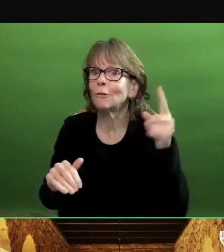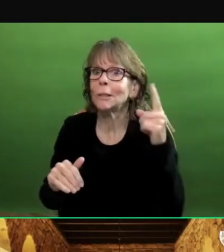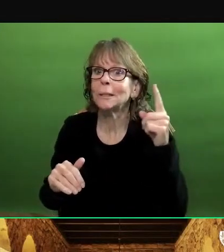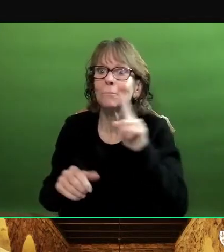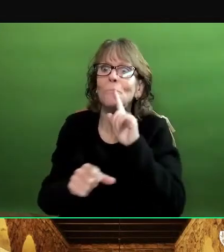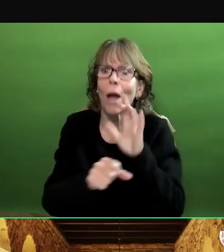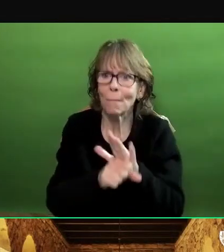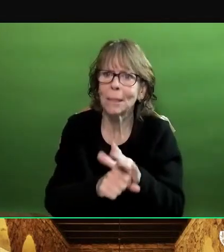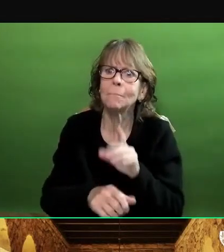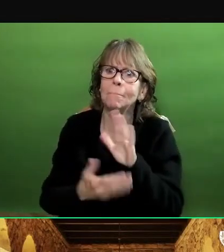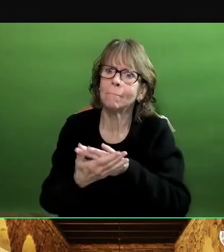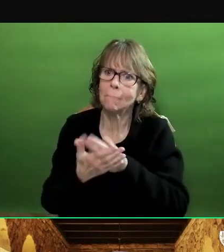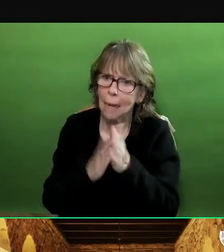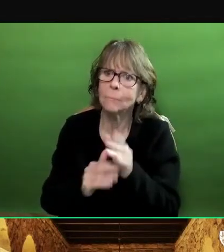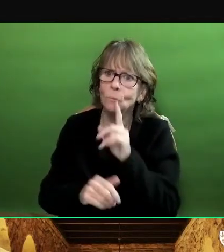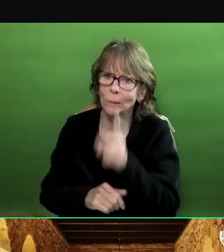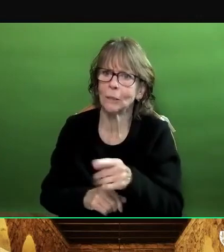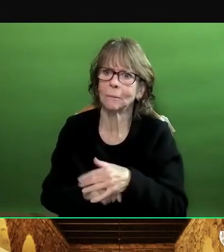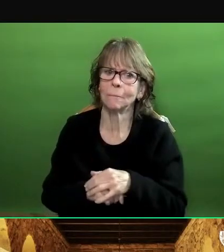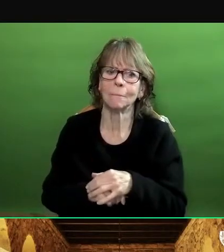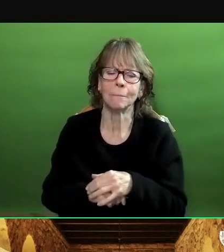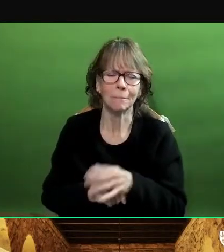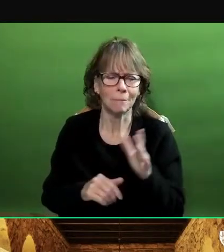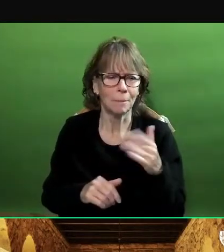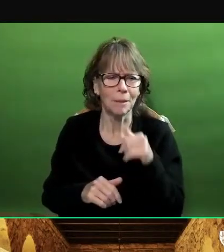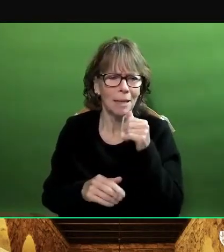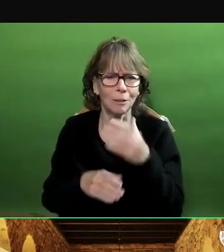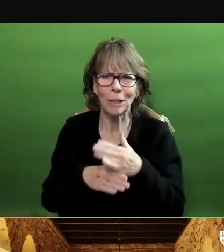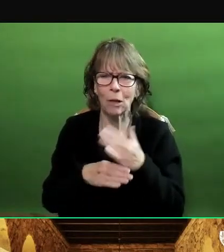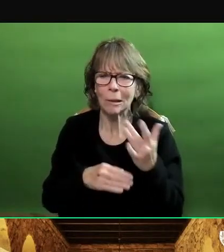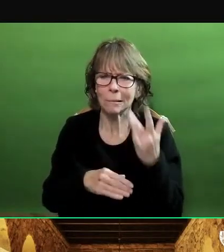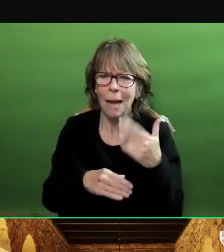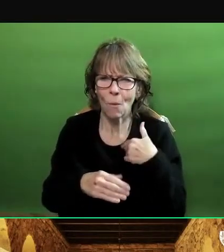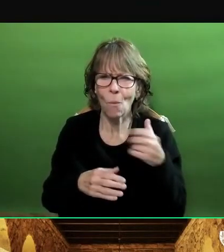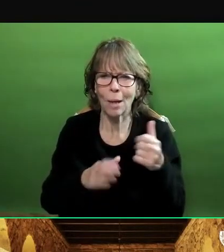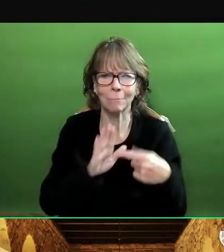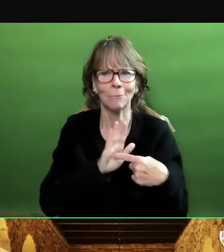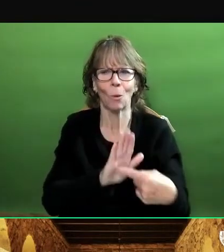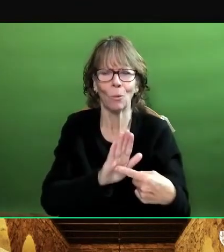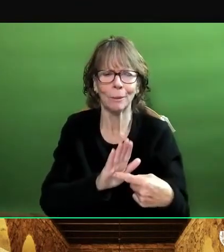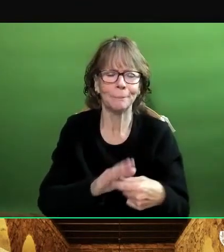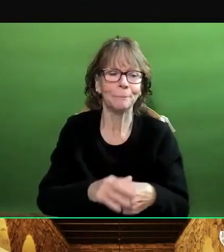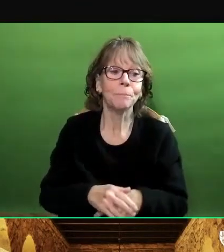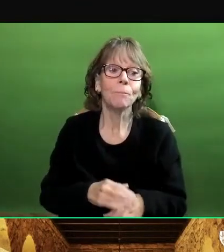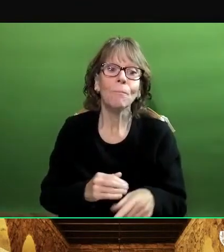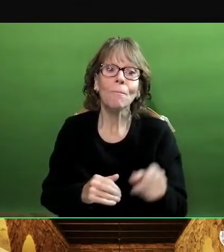I want to do a slide show. So this slide over here actually shows you the cover of